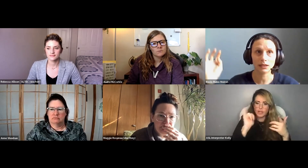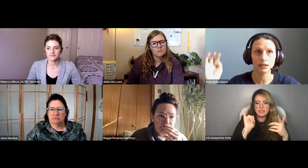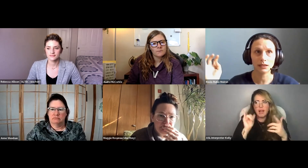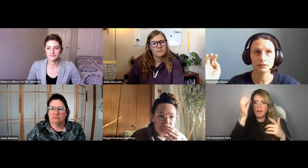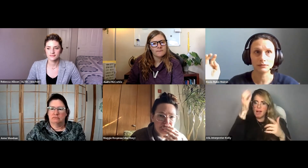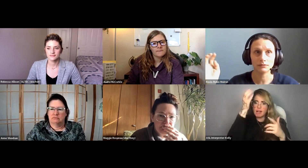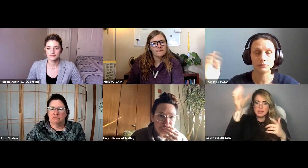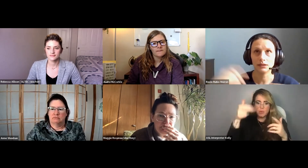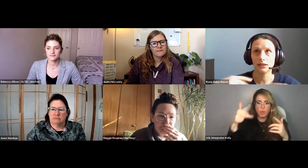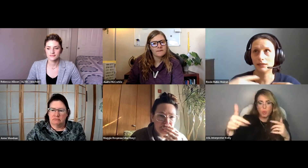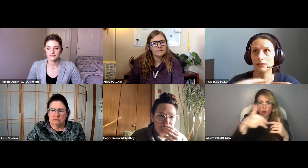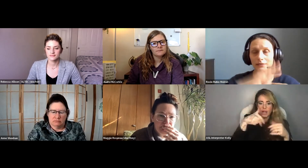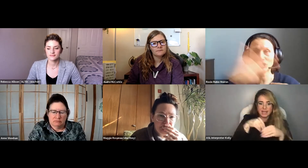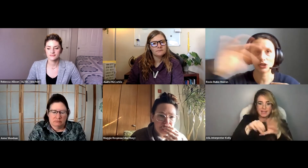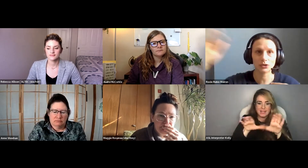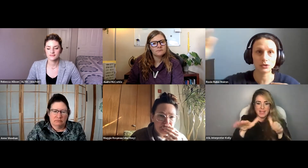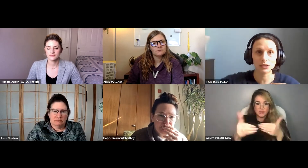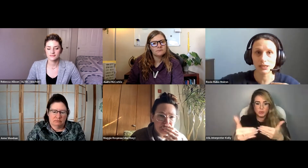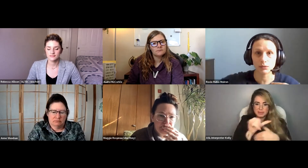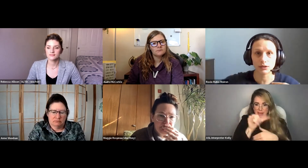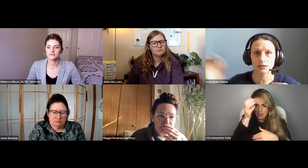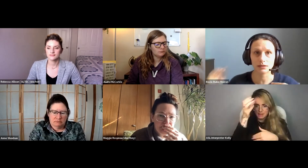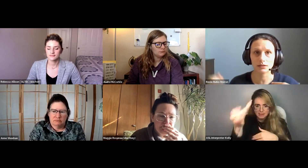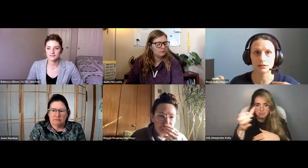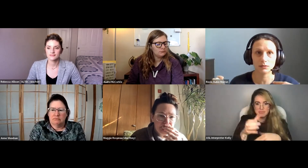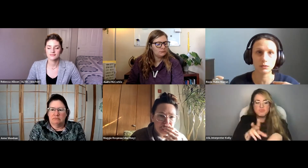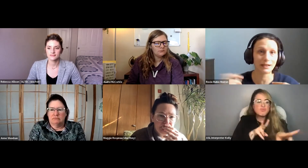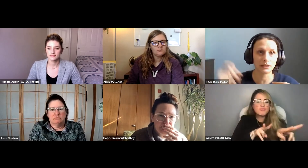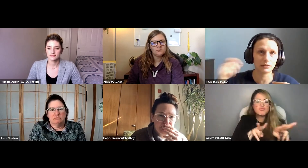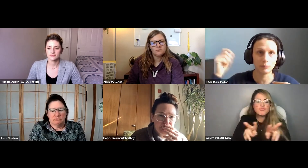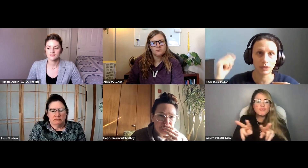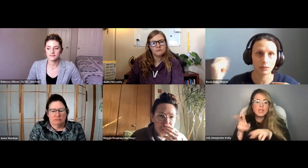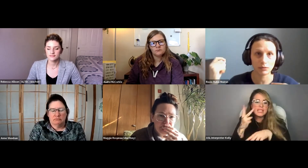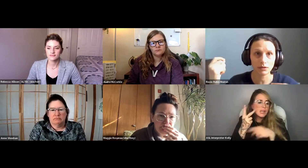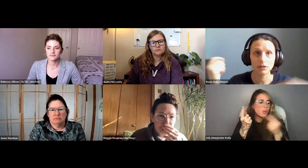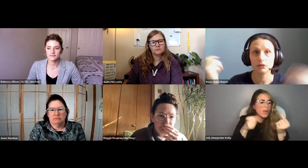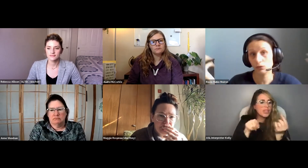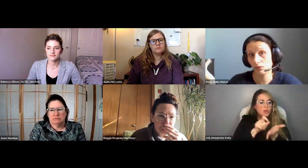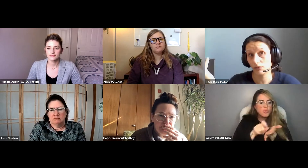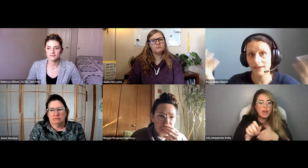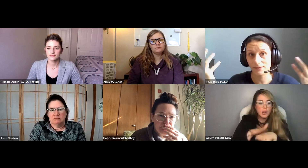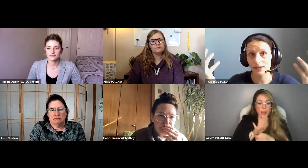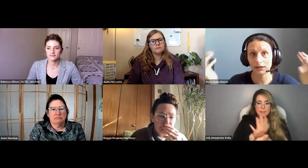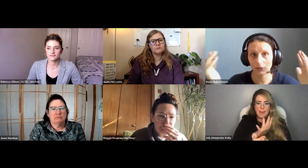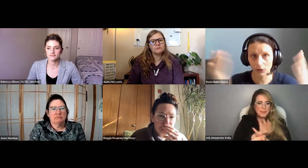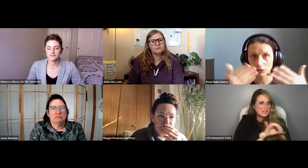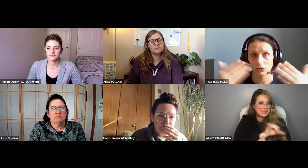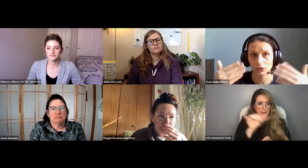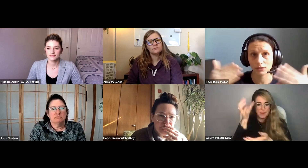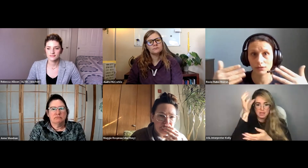and get the chance to see what they are writing on paper. You will have that on your screen.